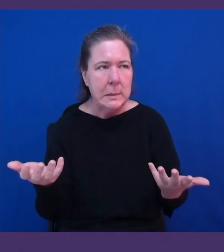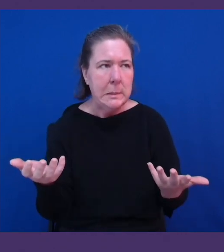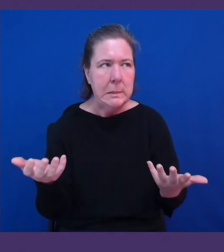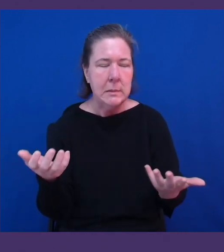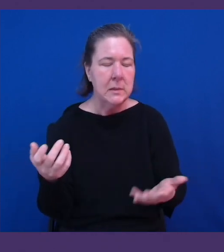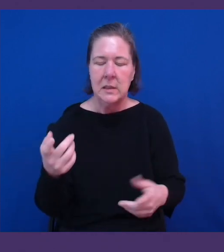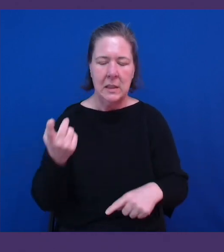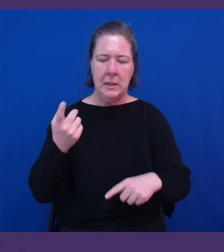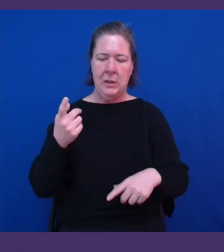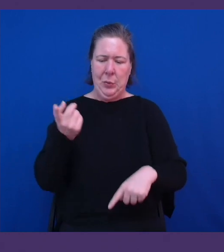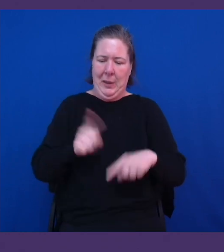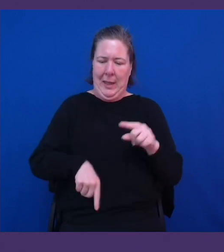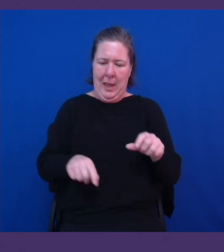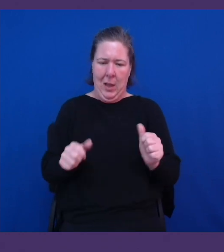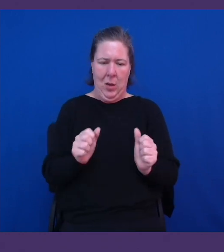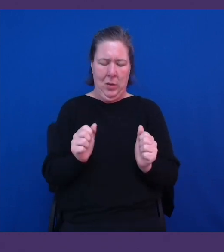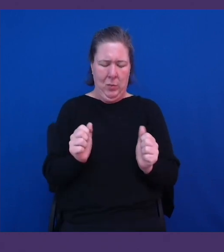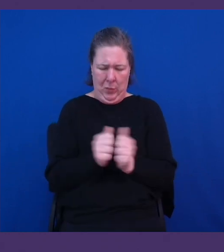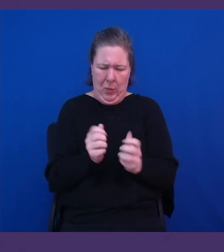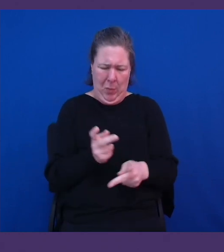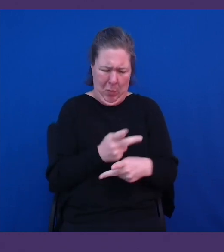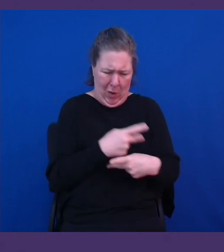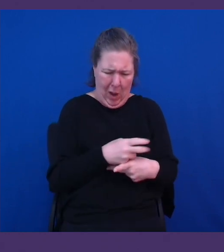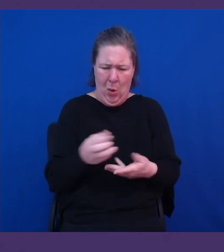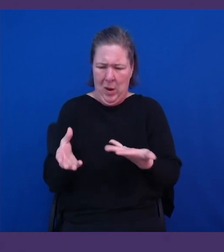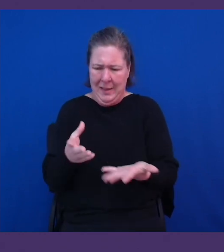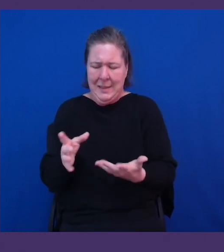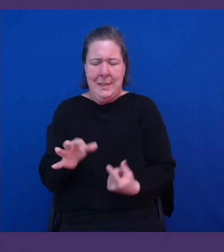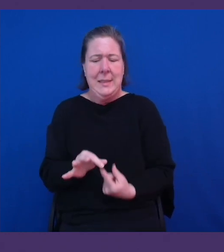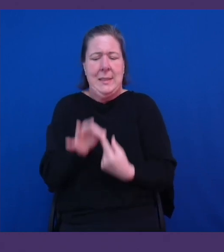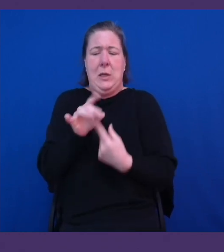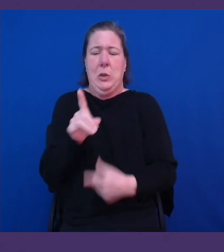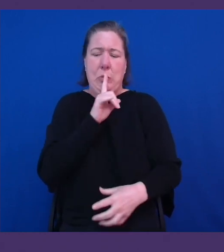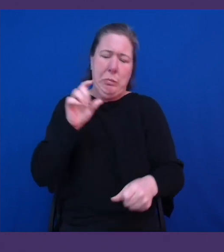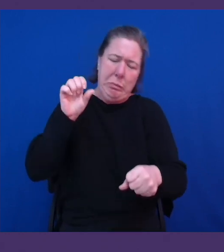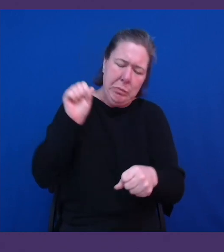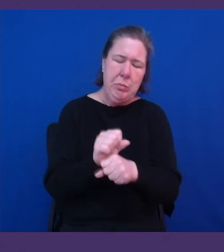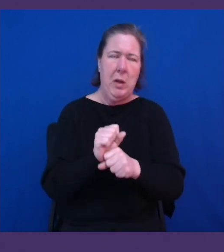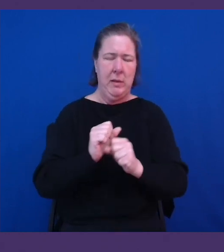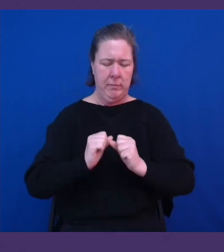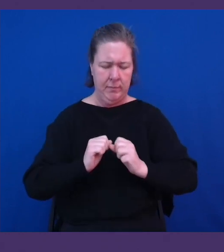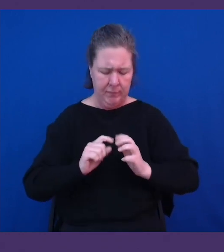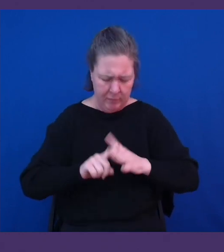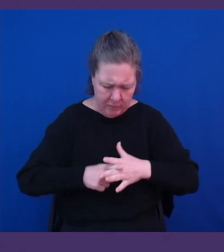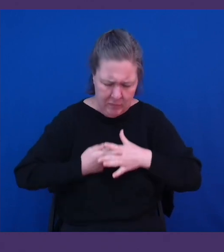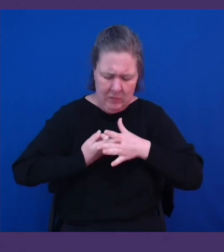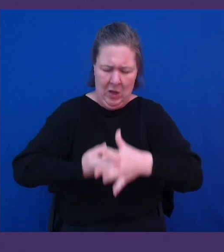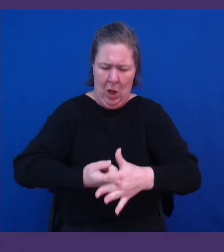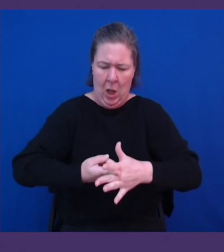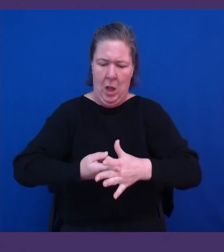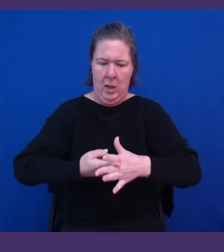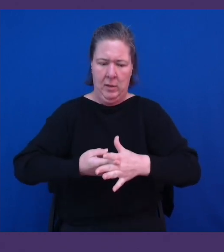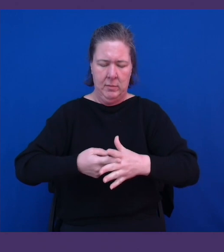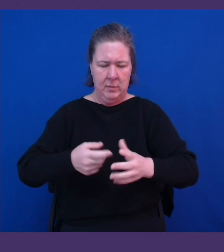or a service unless you're really building this thinking in from the very beginning of the development of those things.